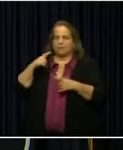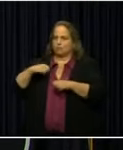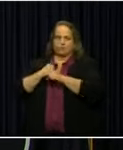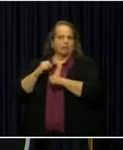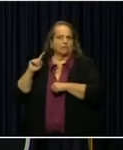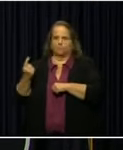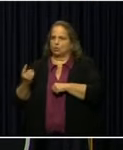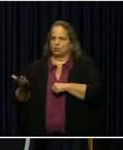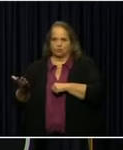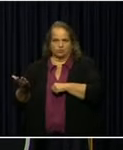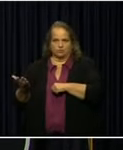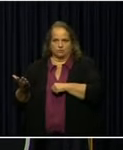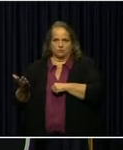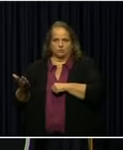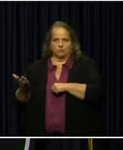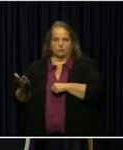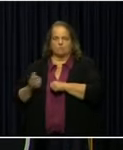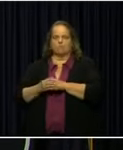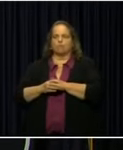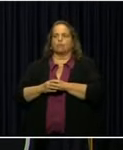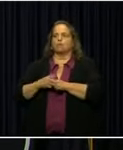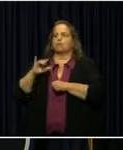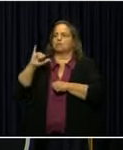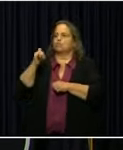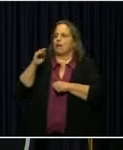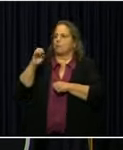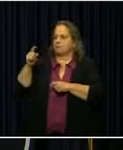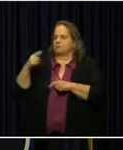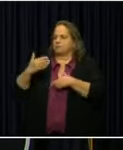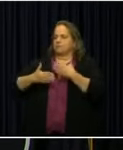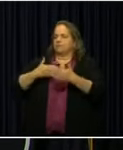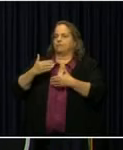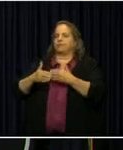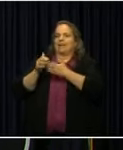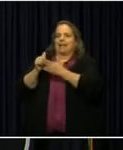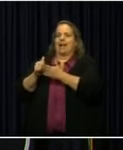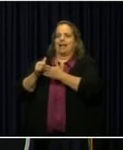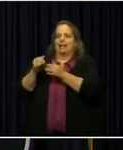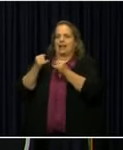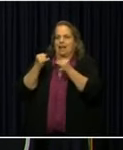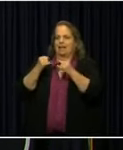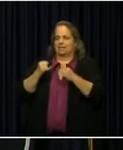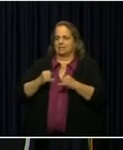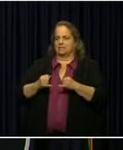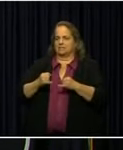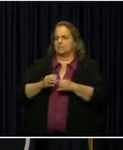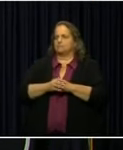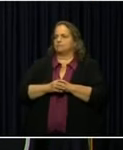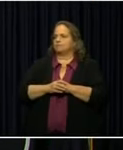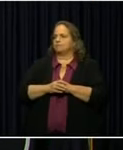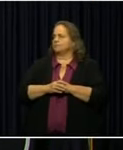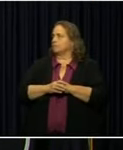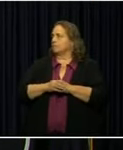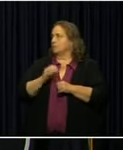ABOUT, THAT WE ALSO NEED -- JAMES, ONE MORE -- ON EMPLOYERS.